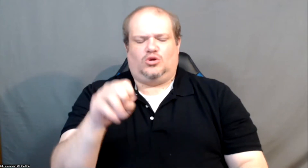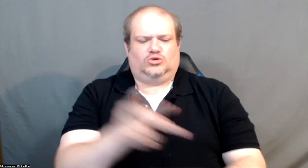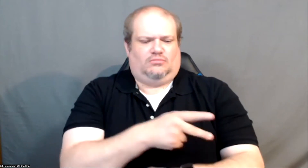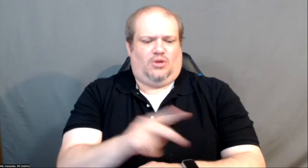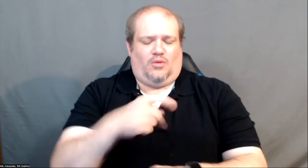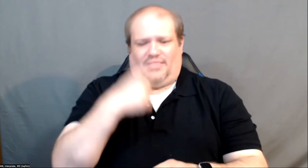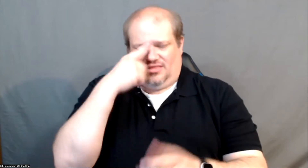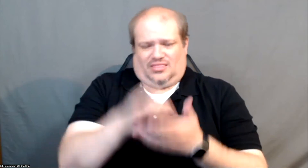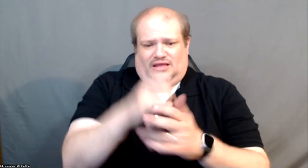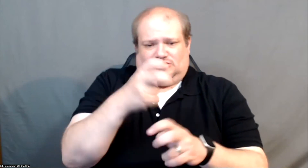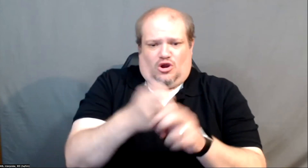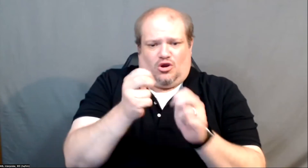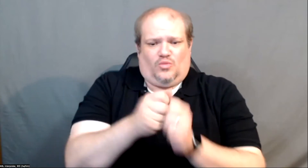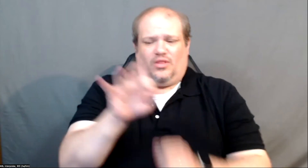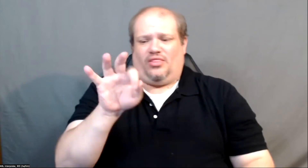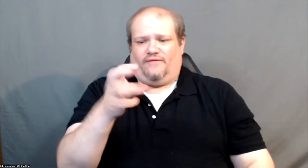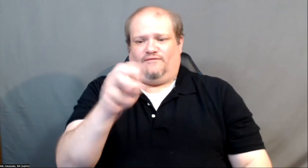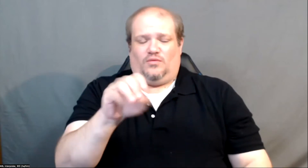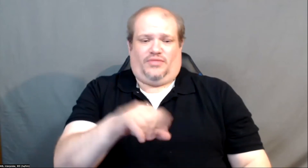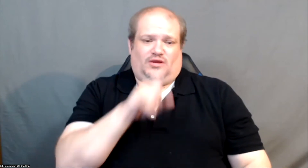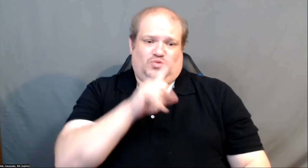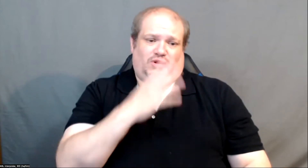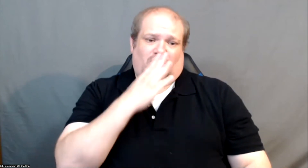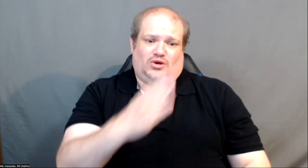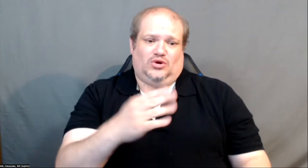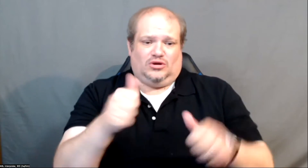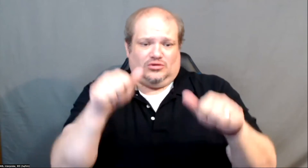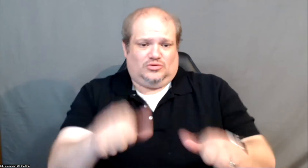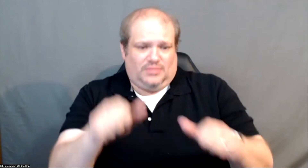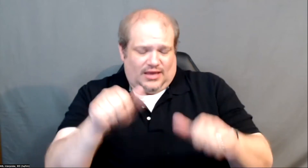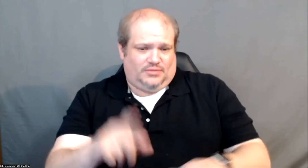the form. So that was really, that was really good to be able to hear and to hear in your voice.